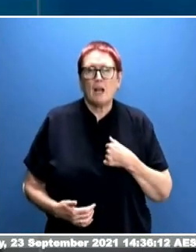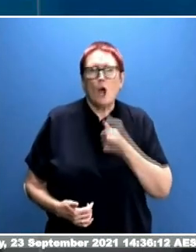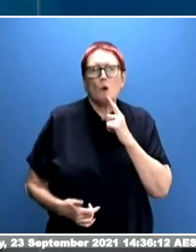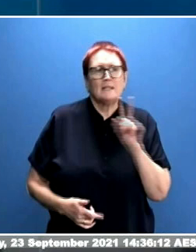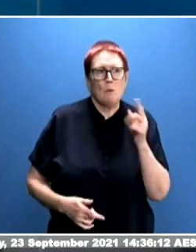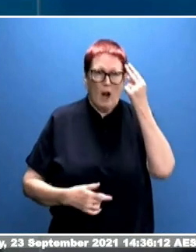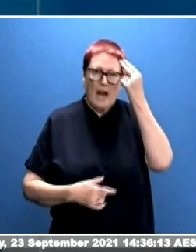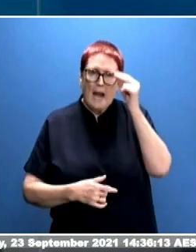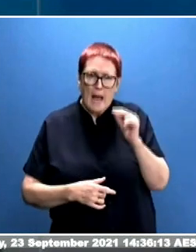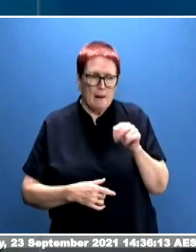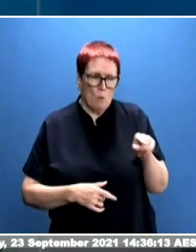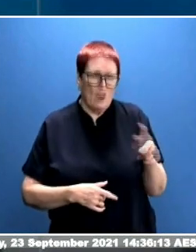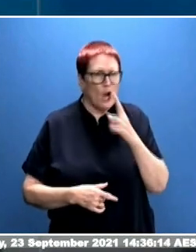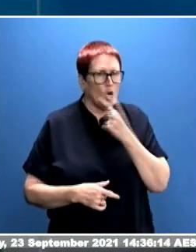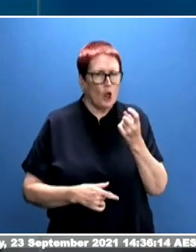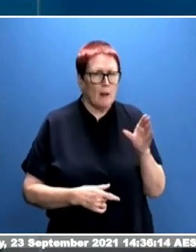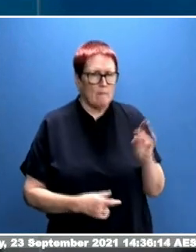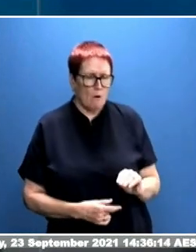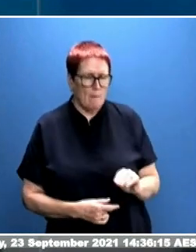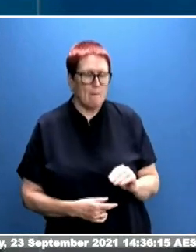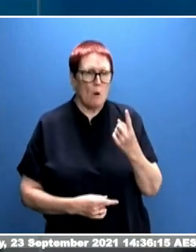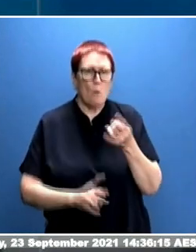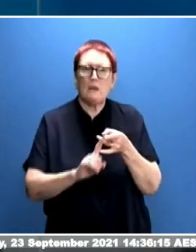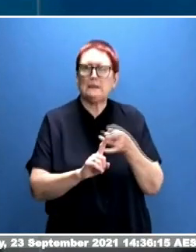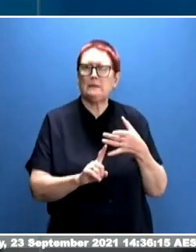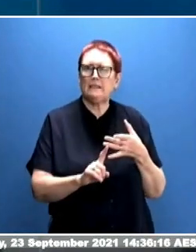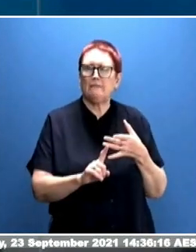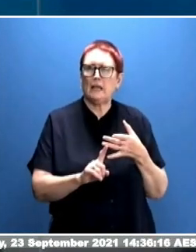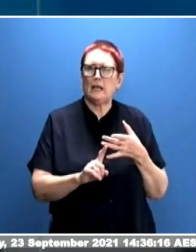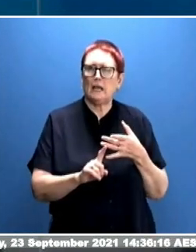she comes from --- but a specific holistic wellbeing and cultural